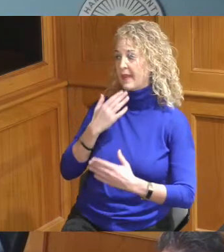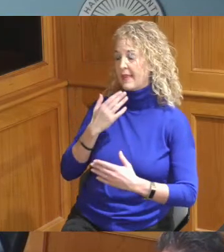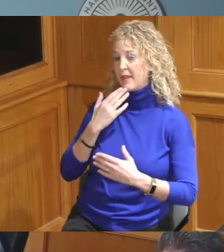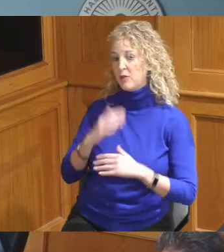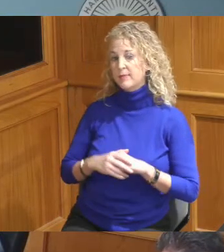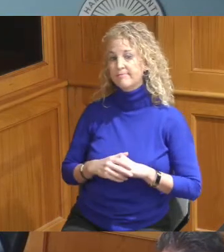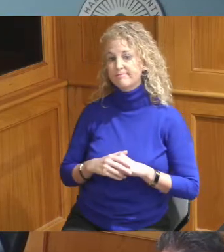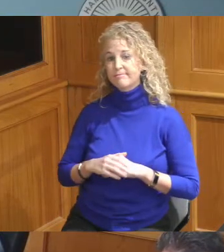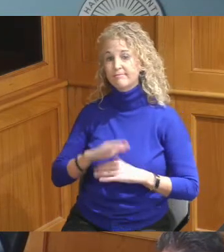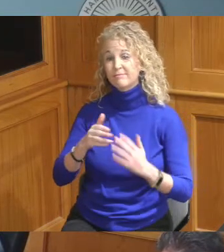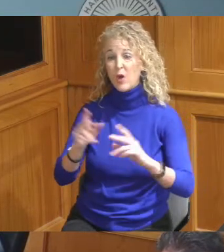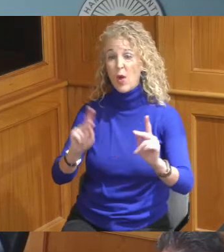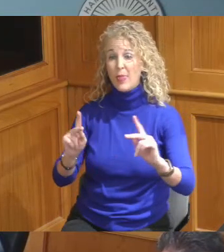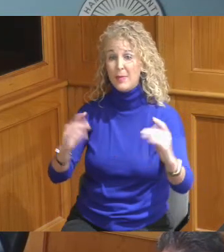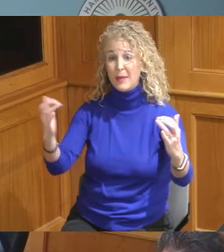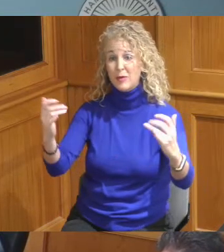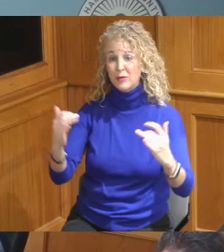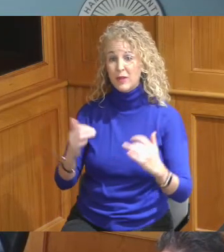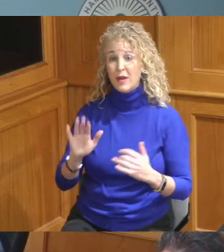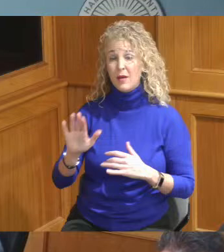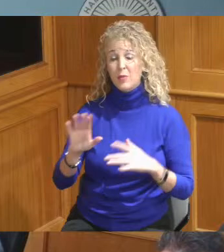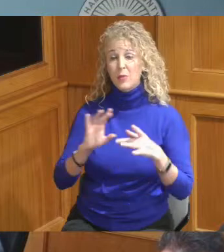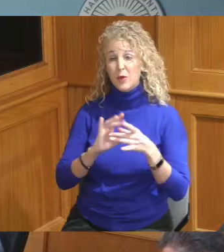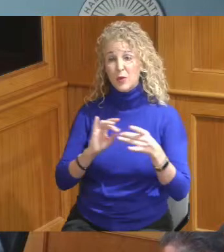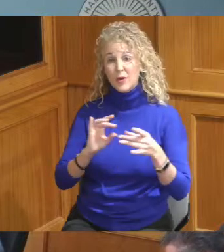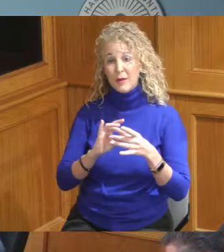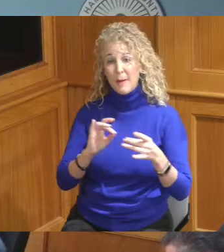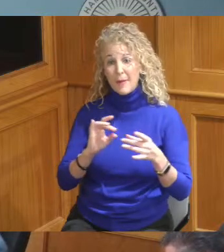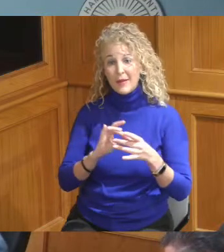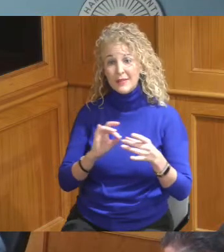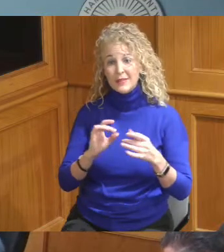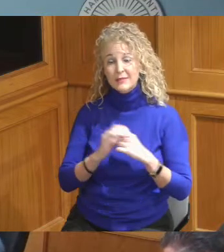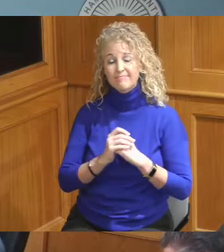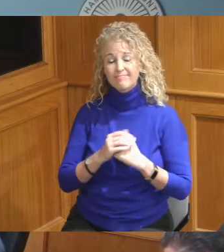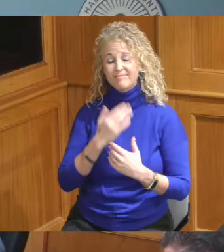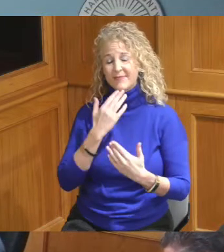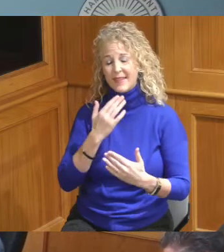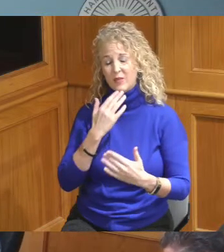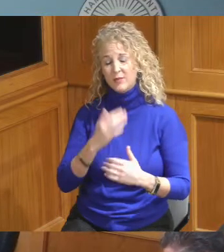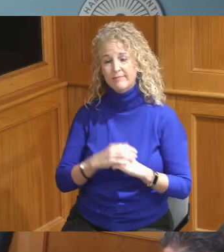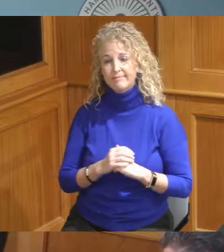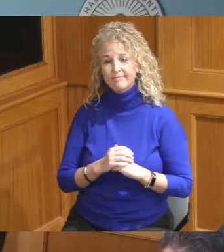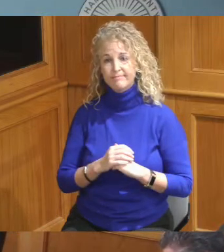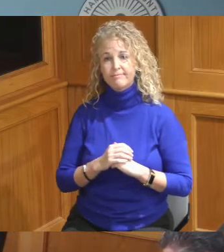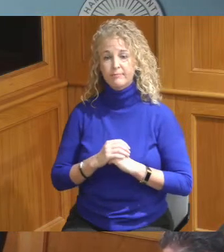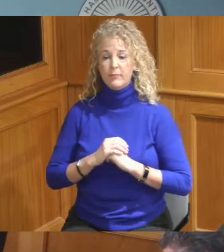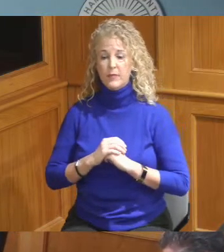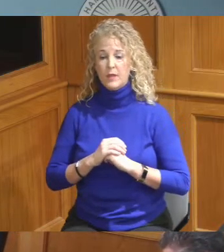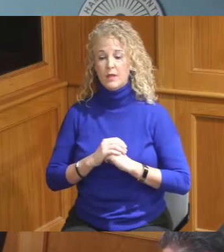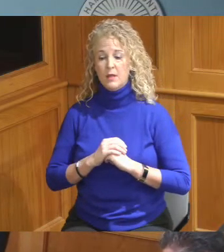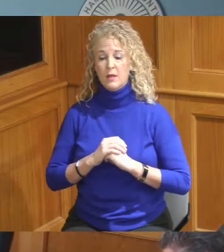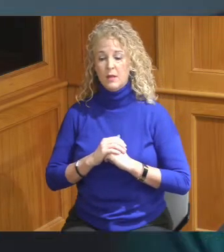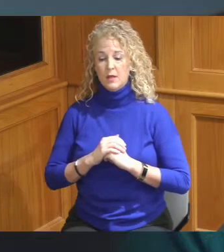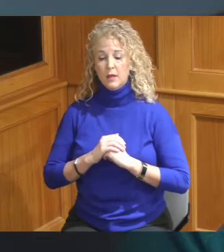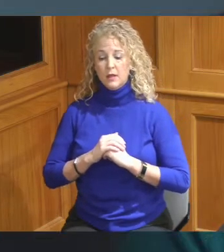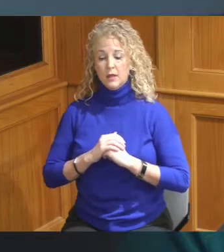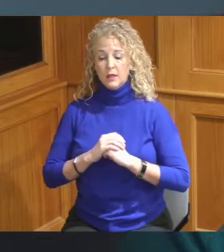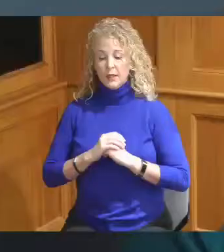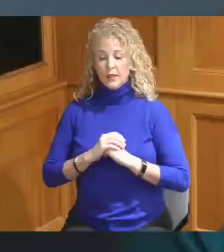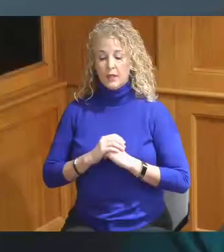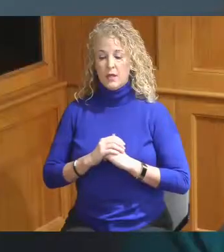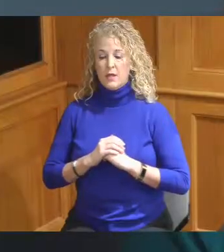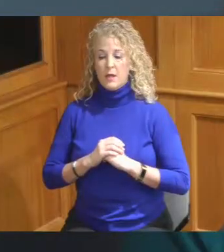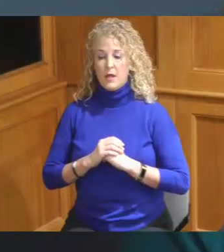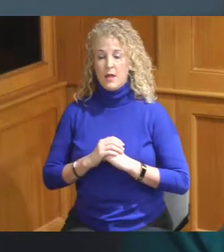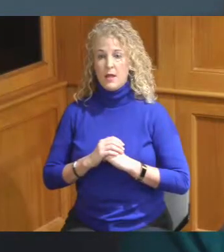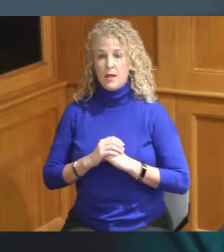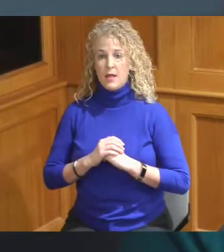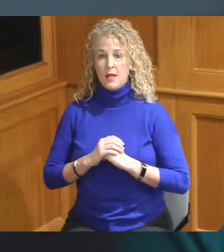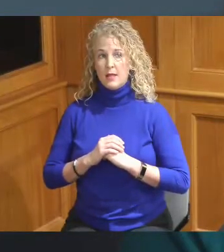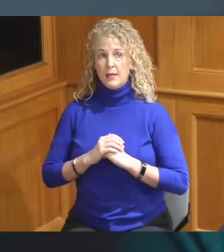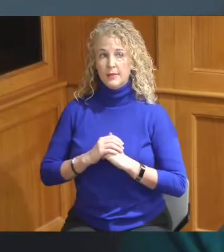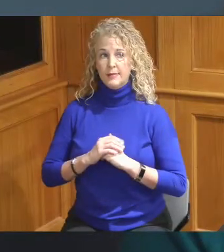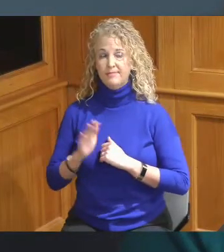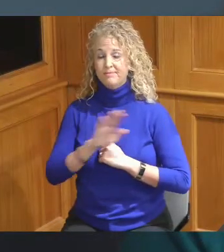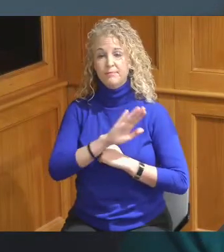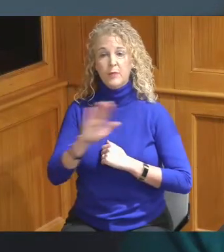thank you for all of you who have come down today regarding some outstanding programs. So, thank you